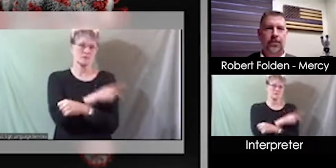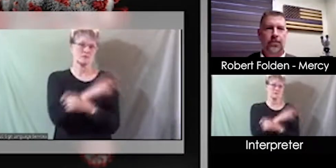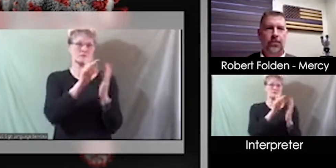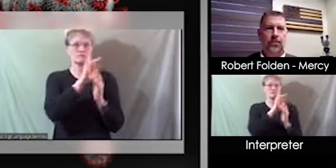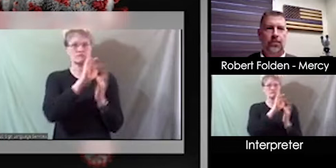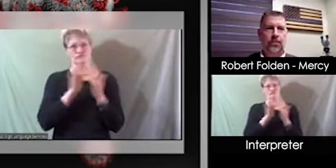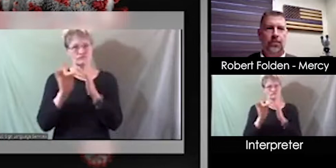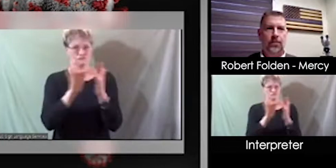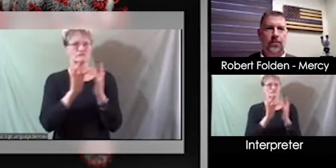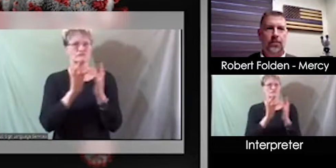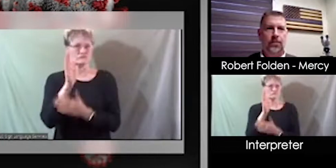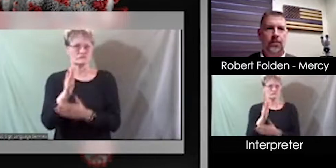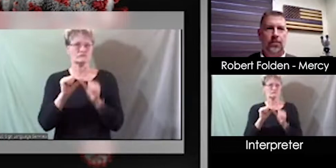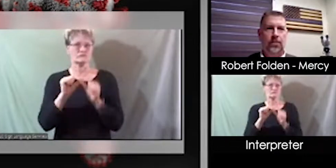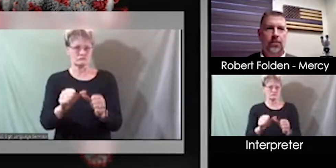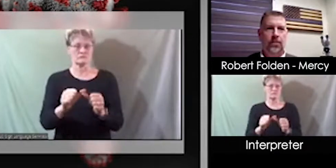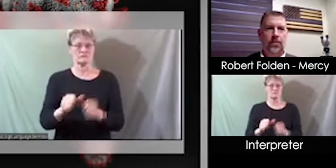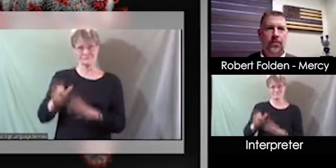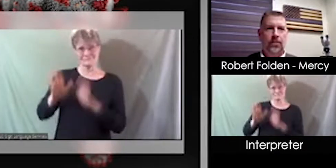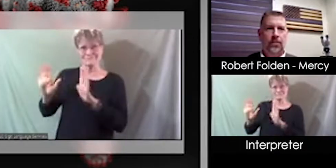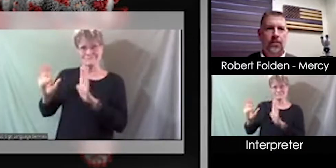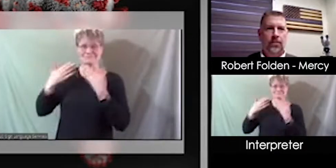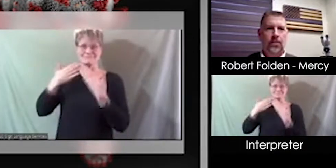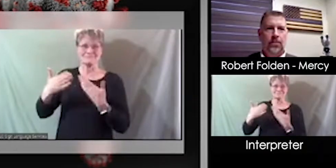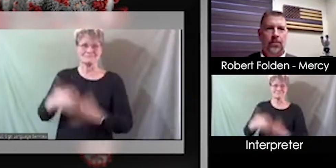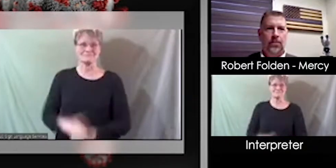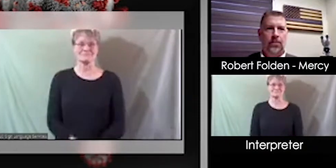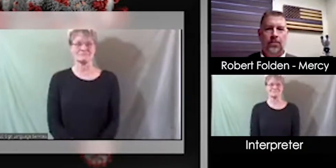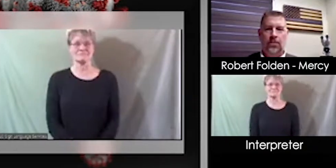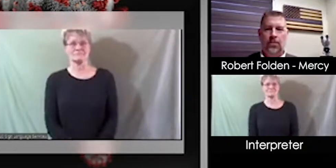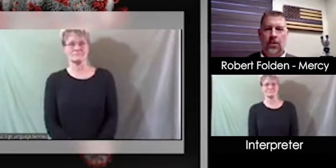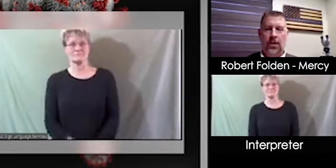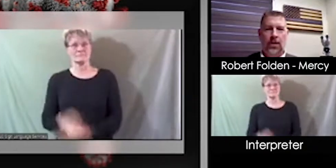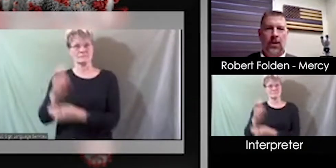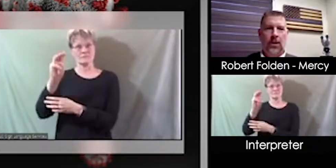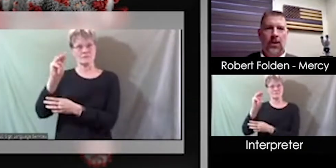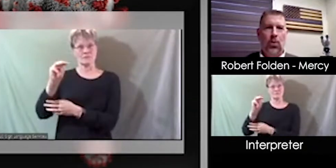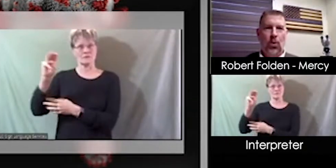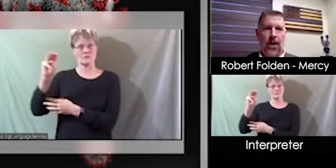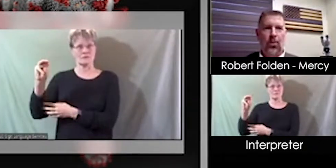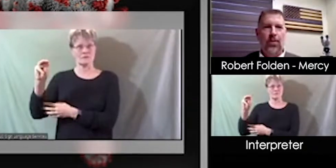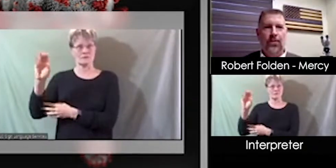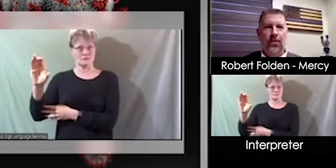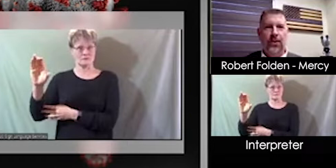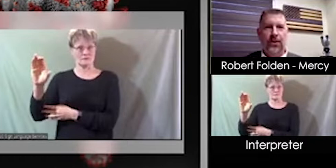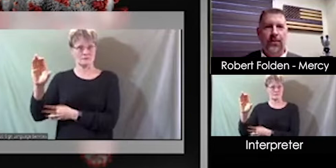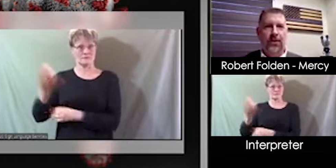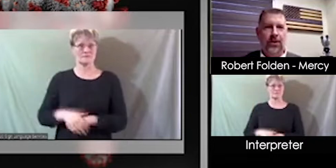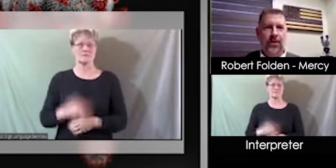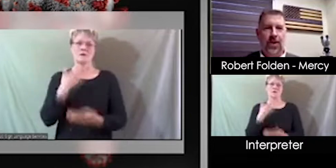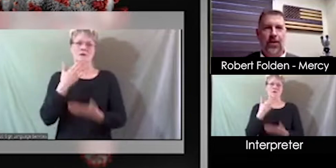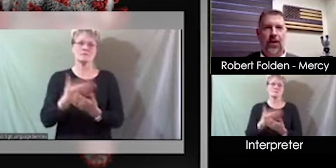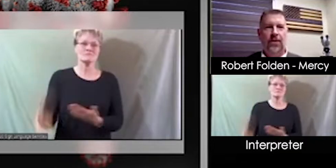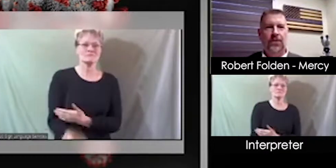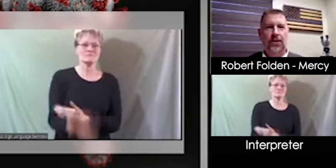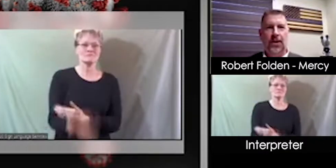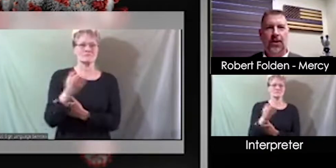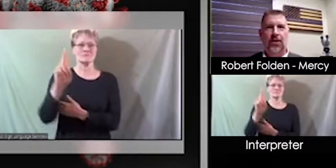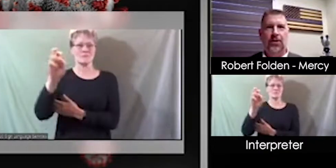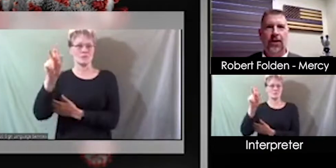Excellent, thank you. Mercy Medical Center. Good morning, I'm Robert Folden. I'm the Chief Operating Officer here at Mercy